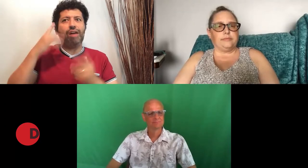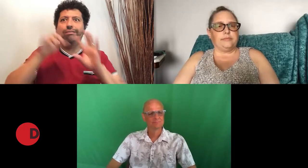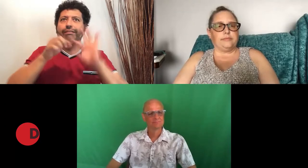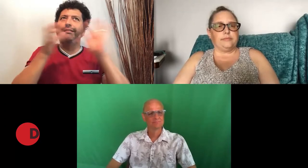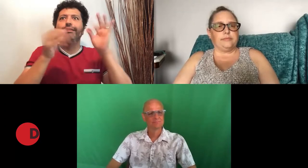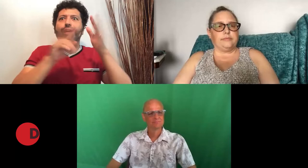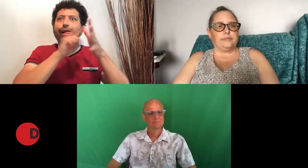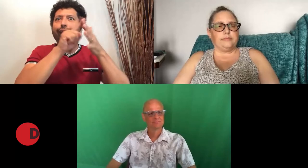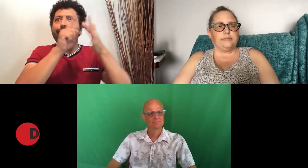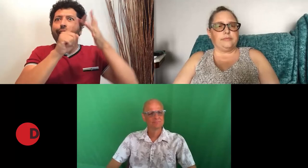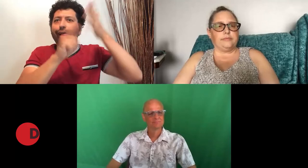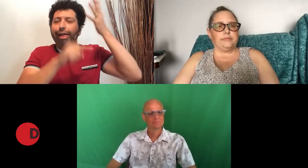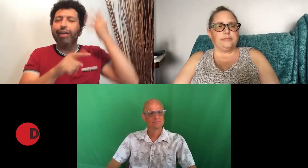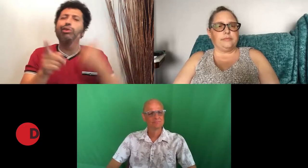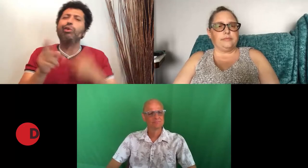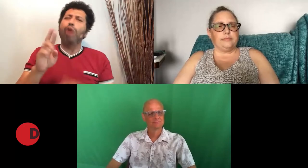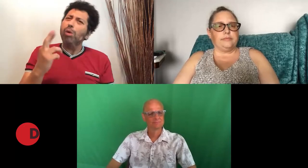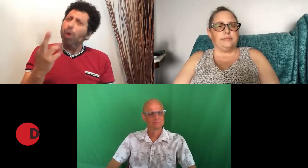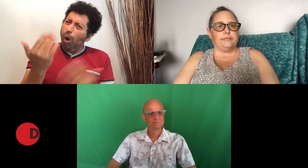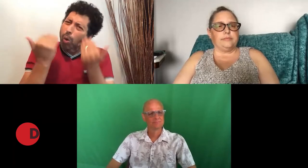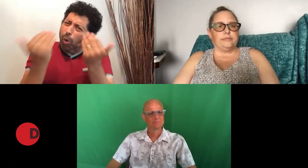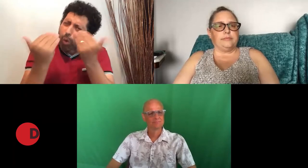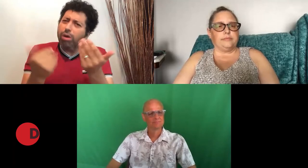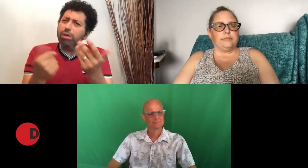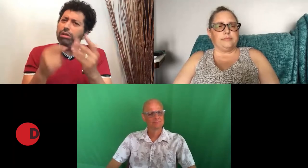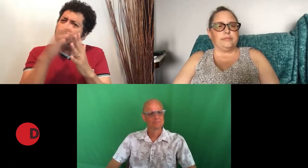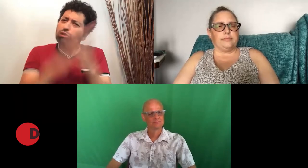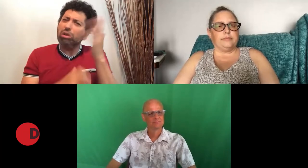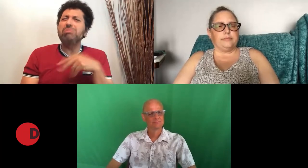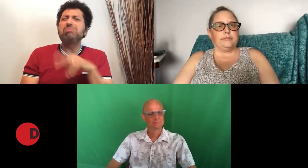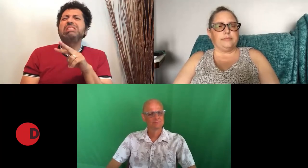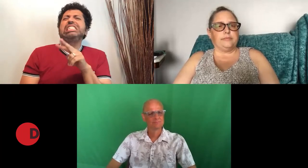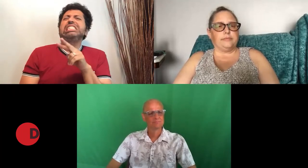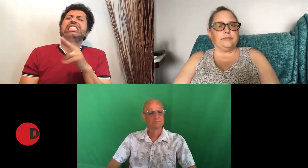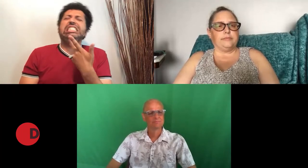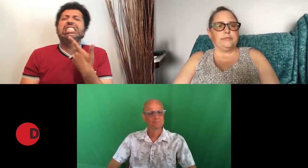I thought of a lot of ideas. Robert suggested I go ahead and write the script.